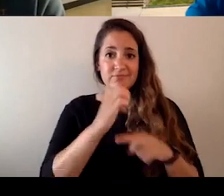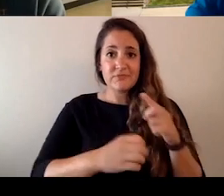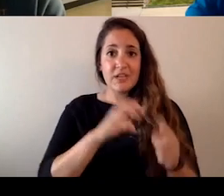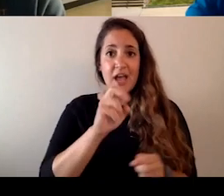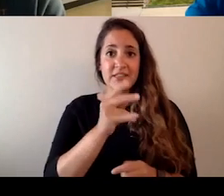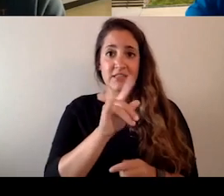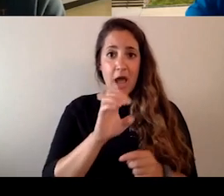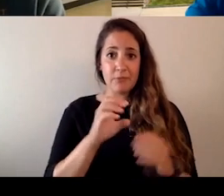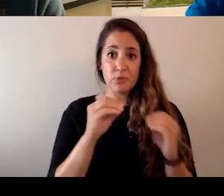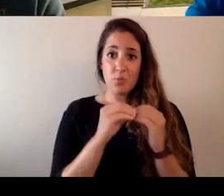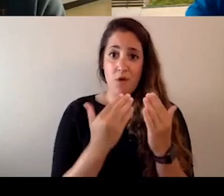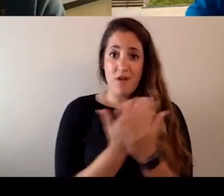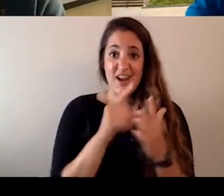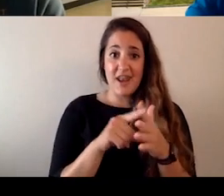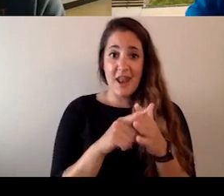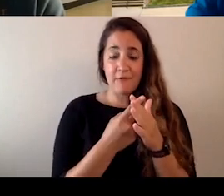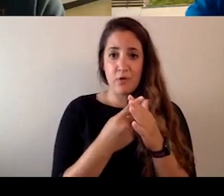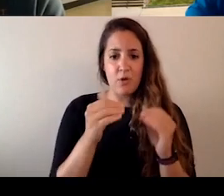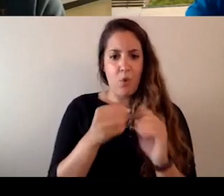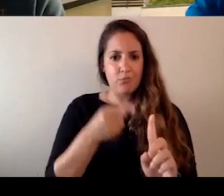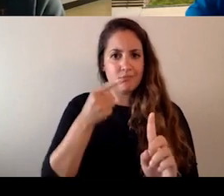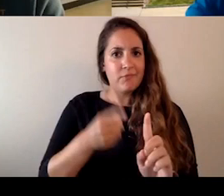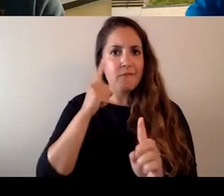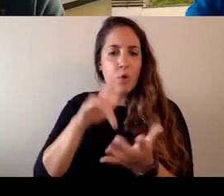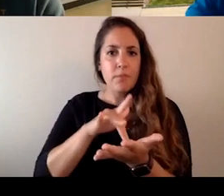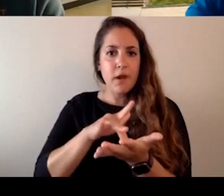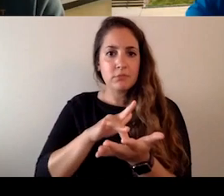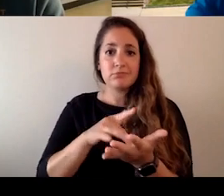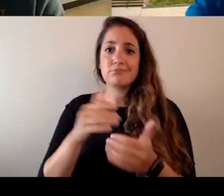and that are basically targets for medicines. Whether it's from medicines from plants,